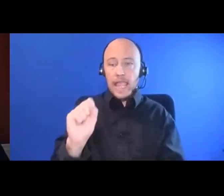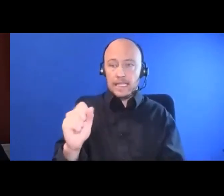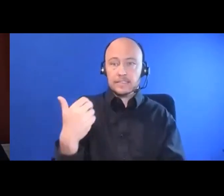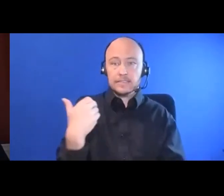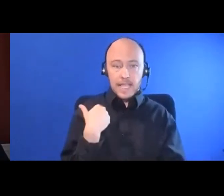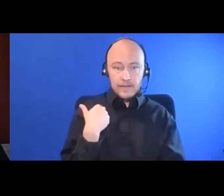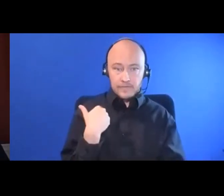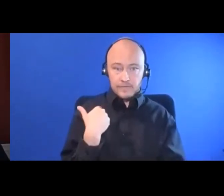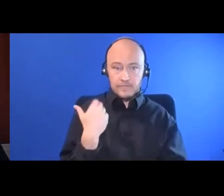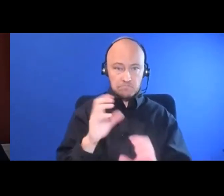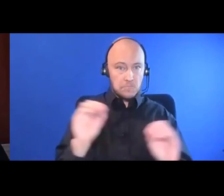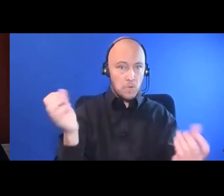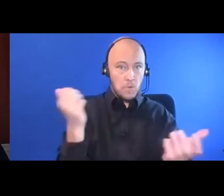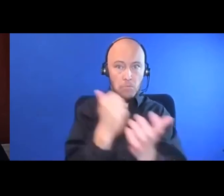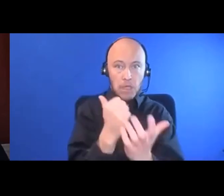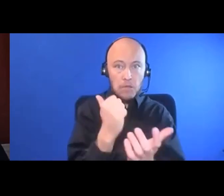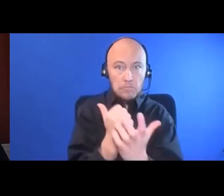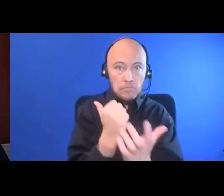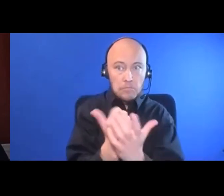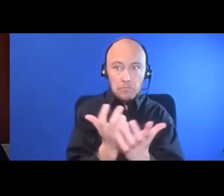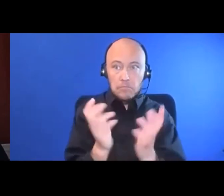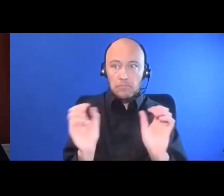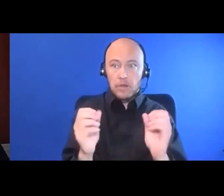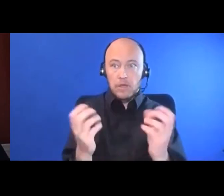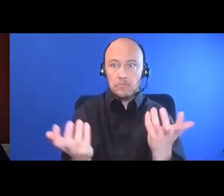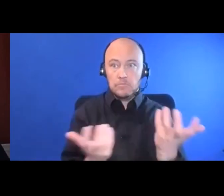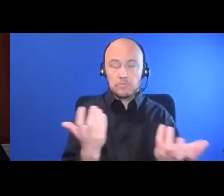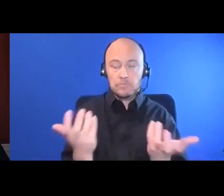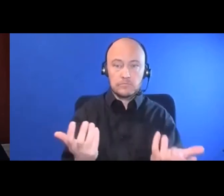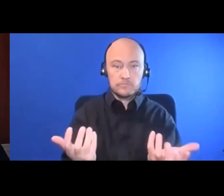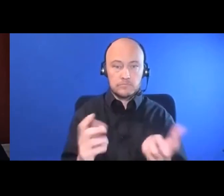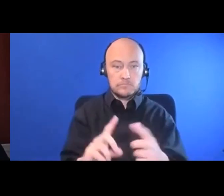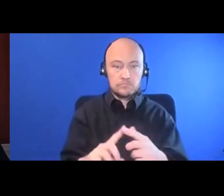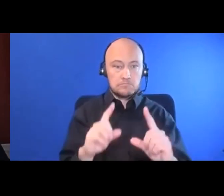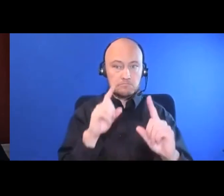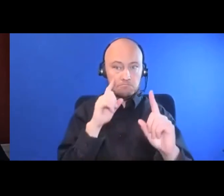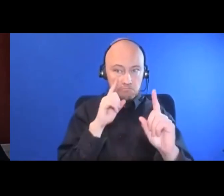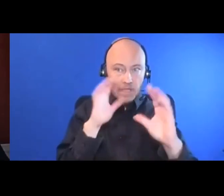no help, expectations to put myself through graduate school